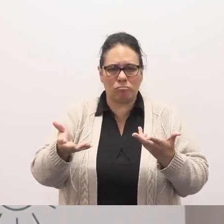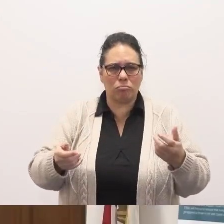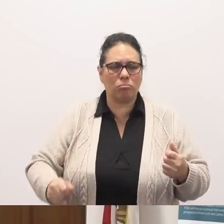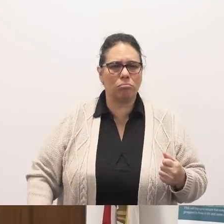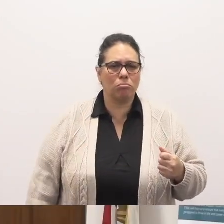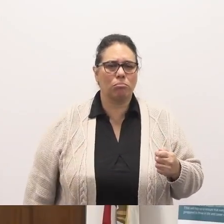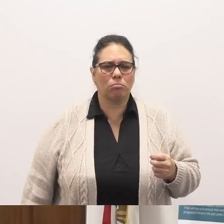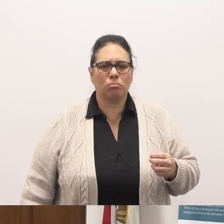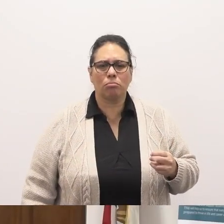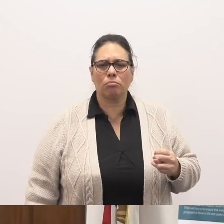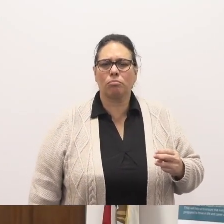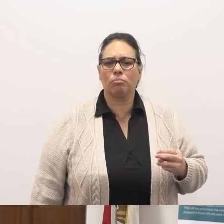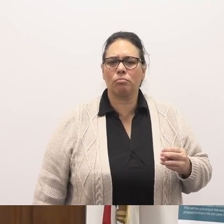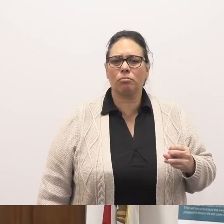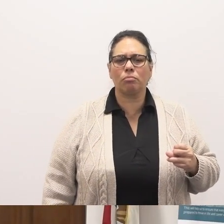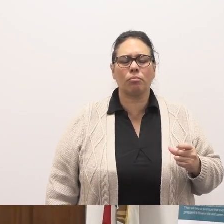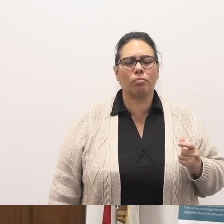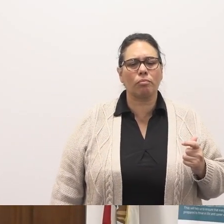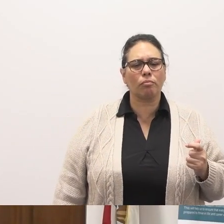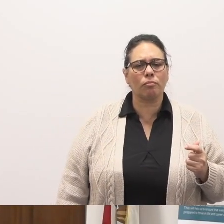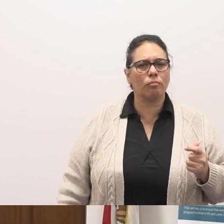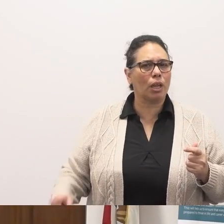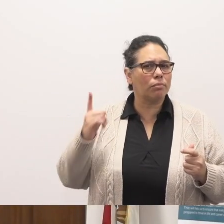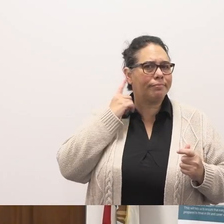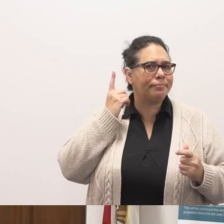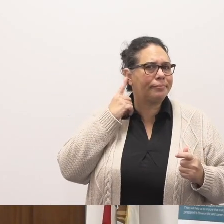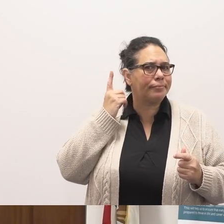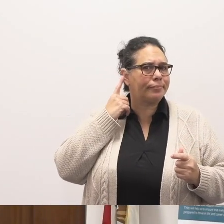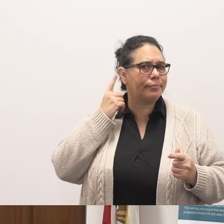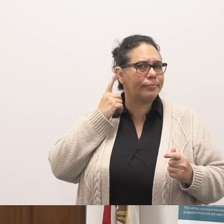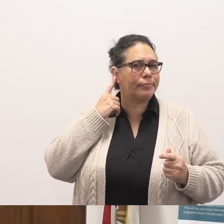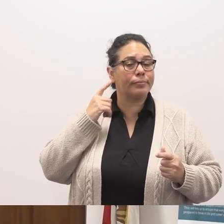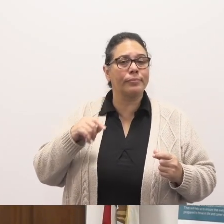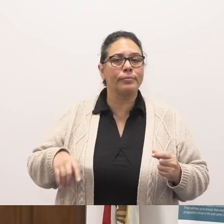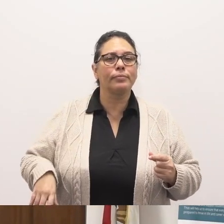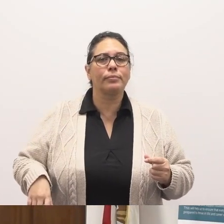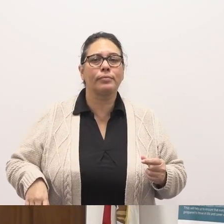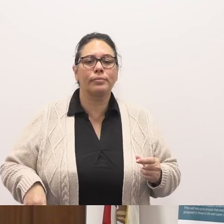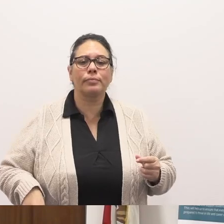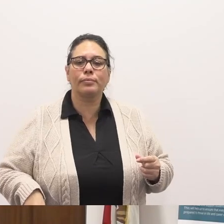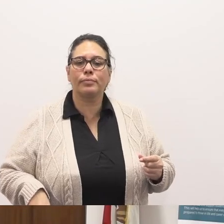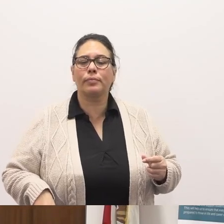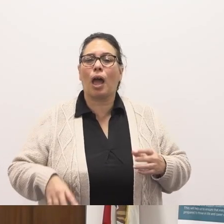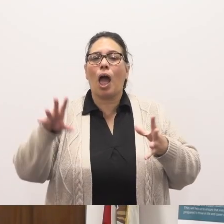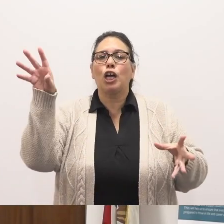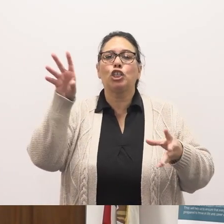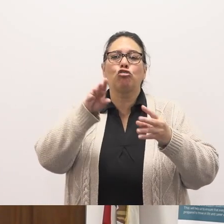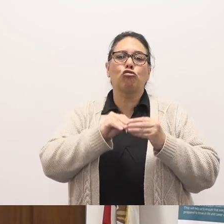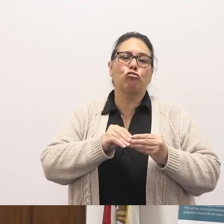So, these are three national services agreements for the entire duration of the term. The total contract value is for the entire duration